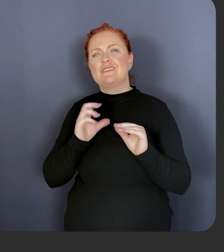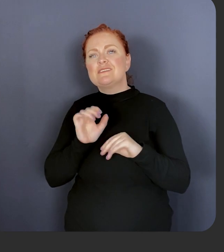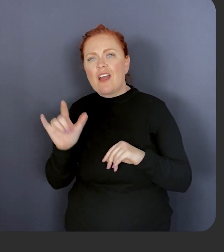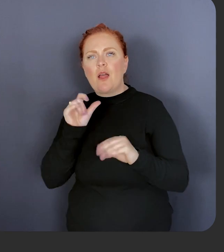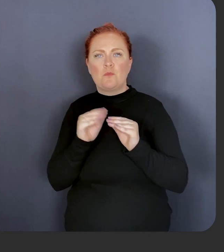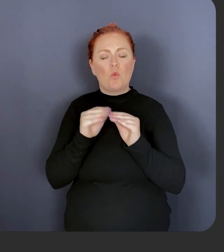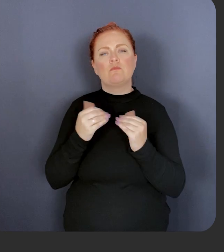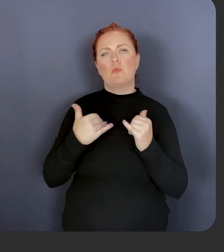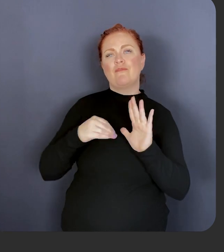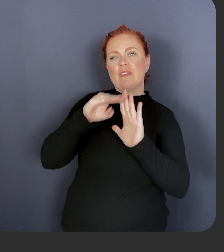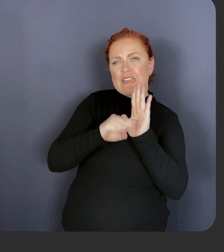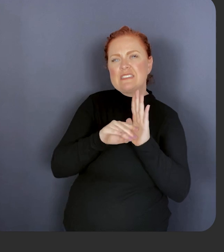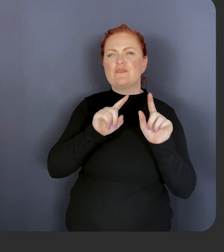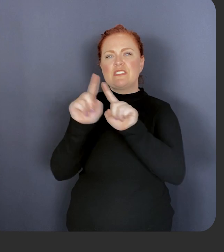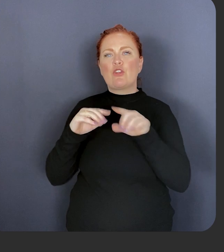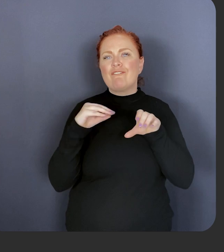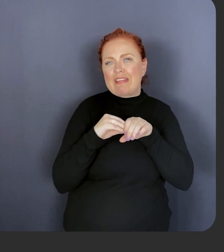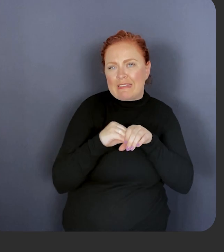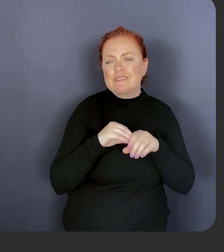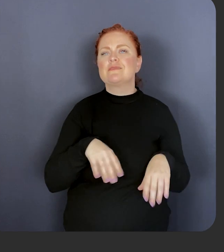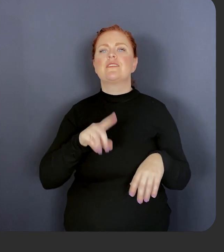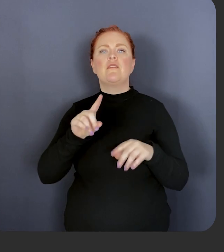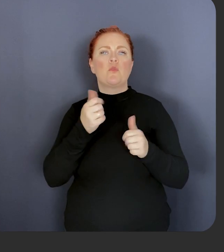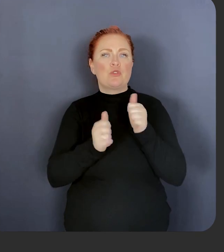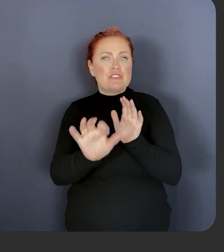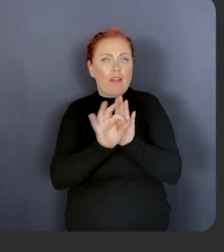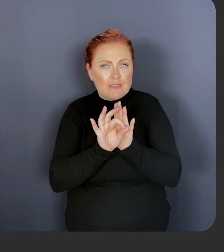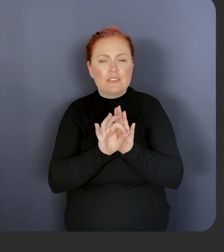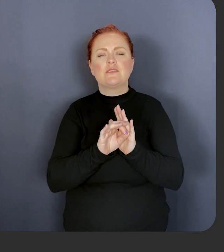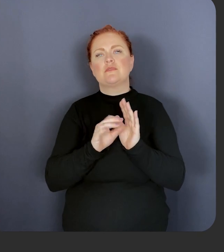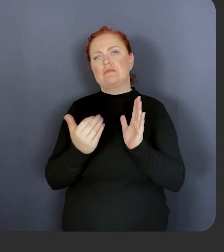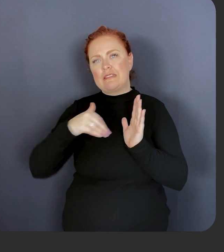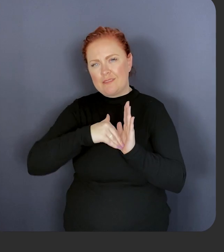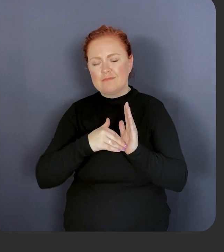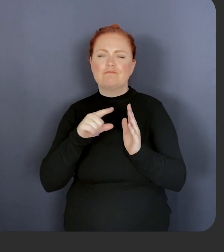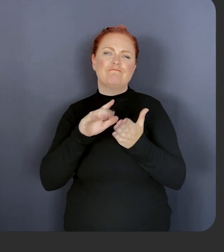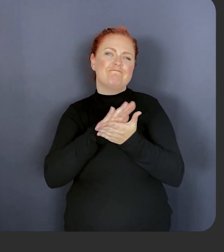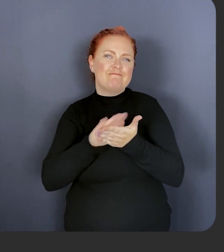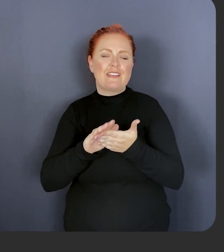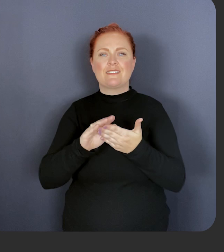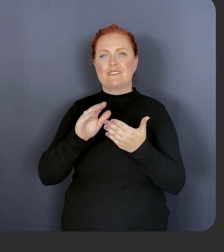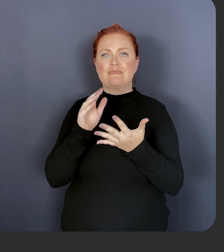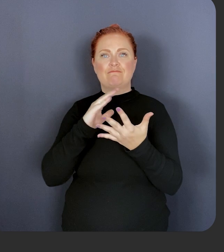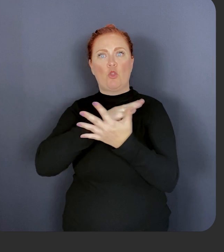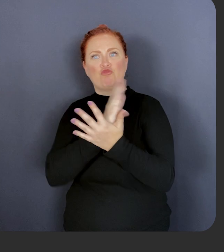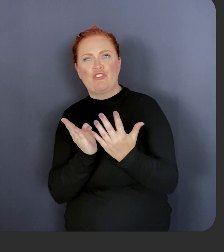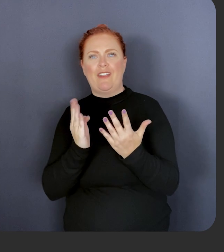So now we have a list of fillings. We have our selected fillings, which is, again, a nice little array list.